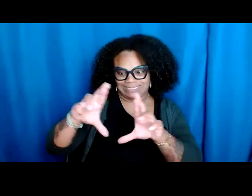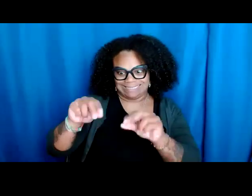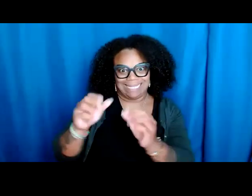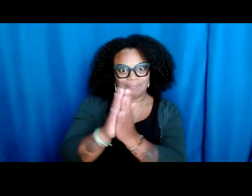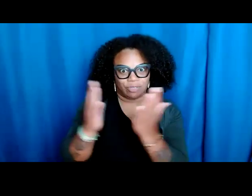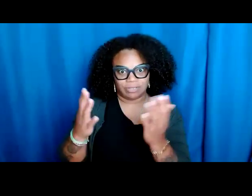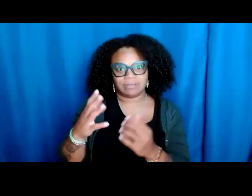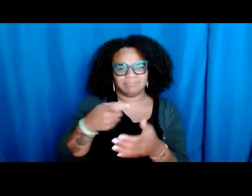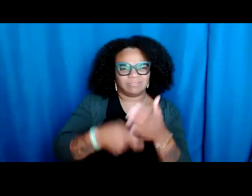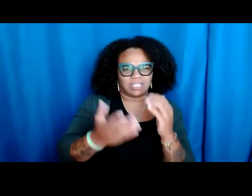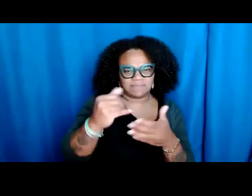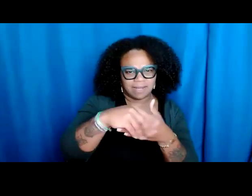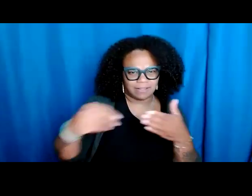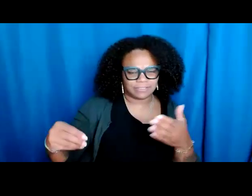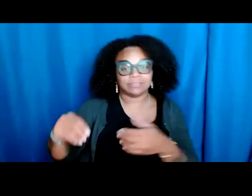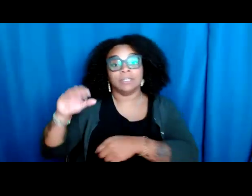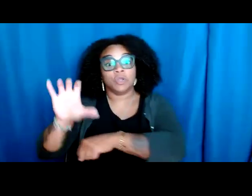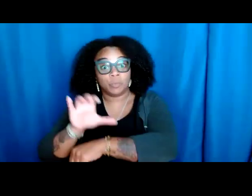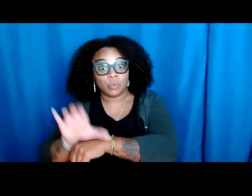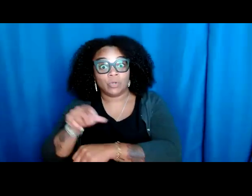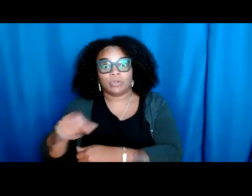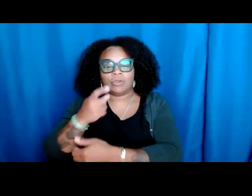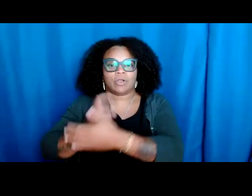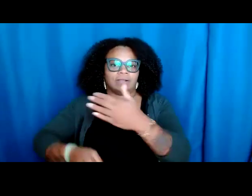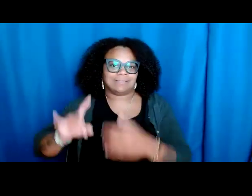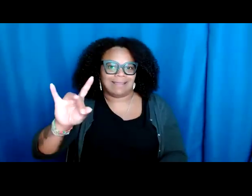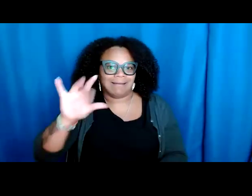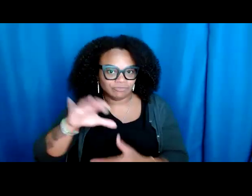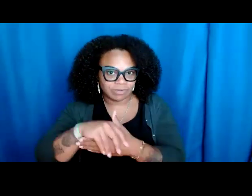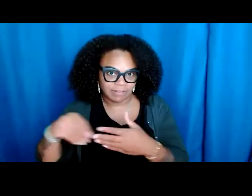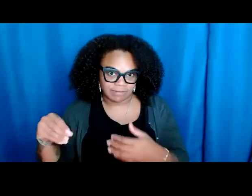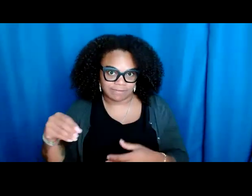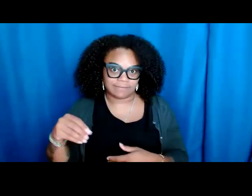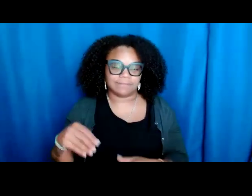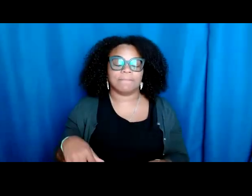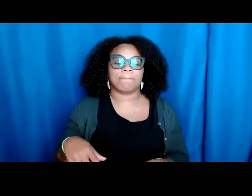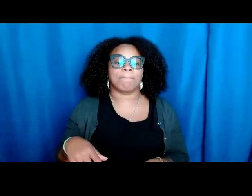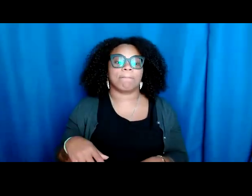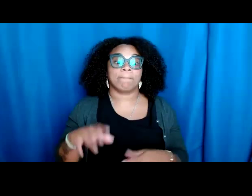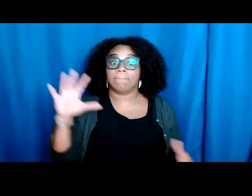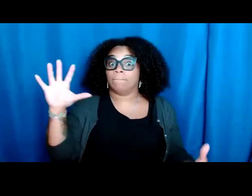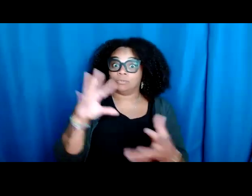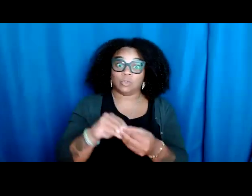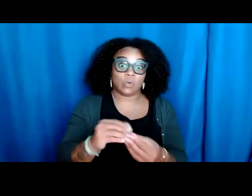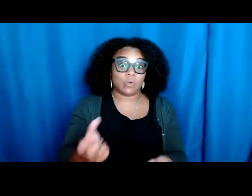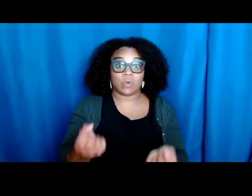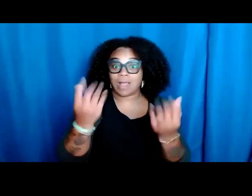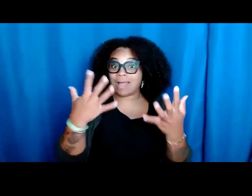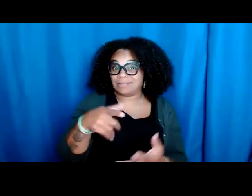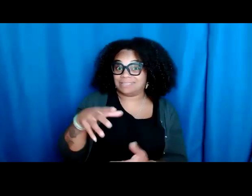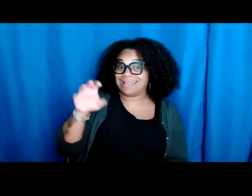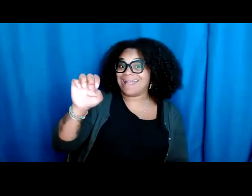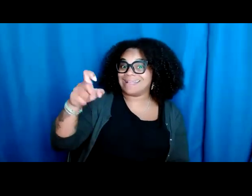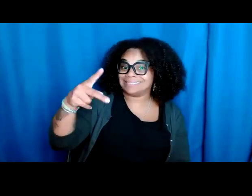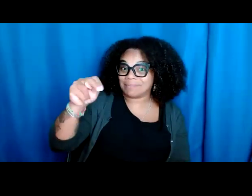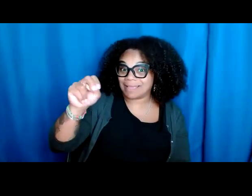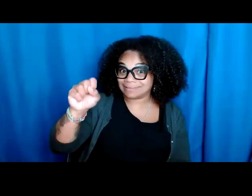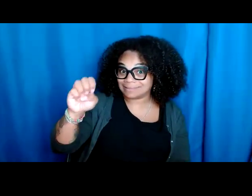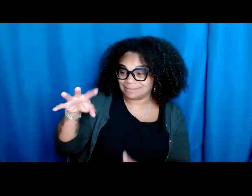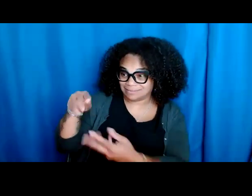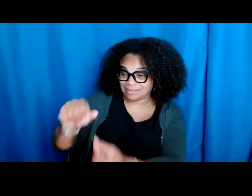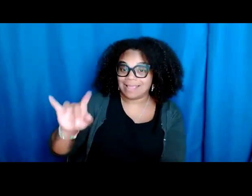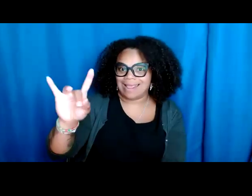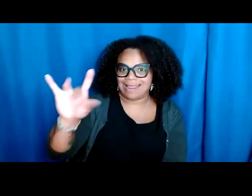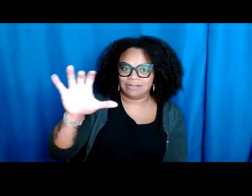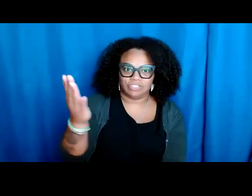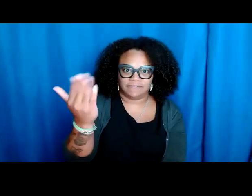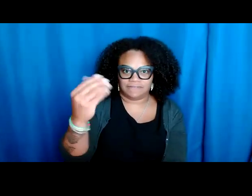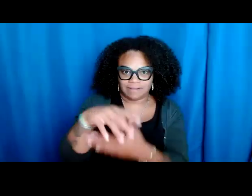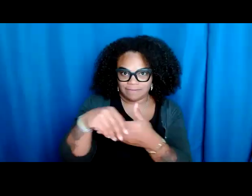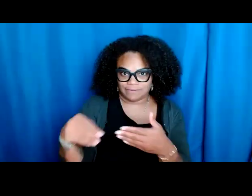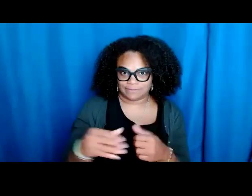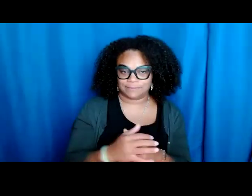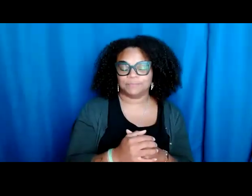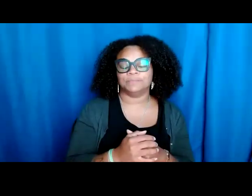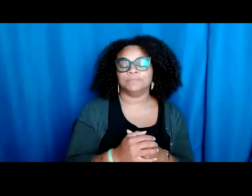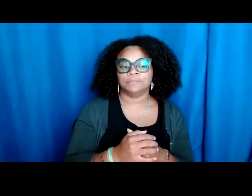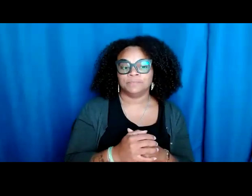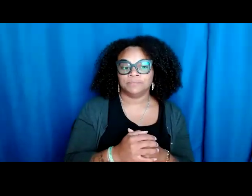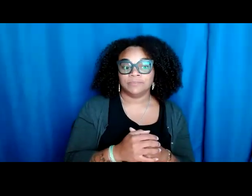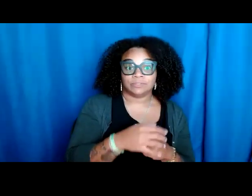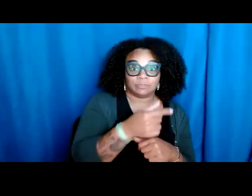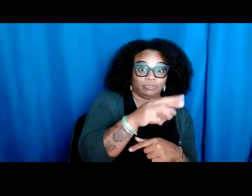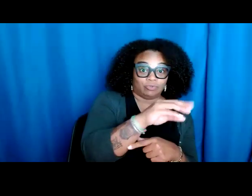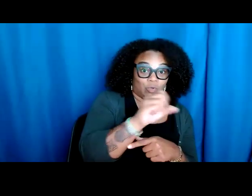$15 and his computer cost him $800. So, his total expenses were $815. So, you take his gross profit,